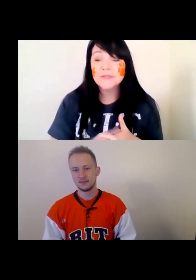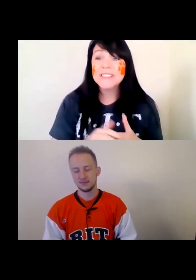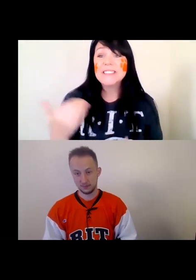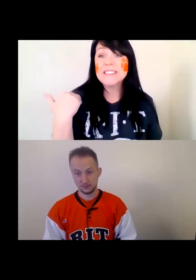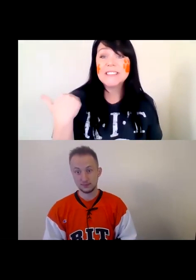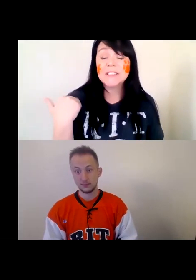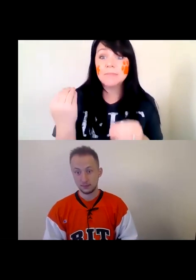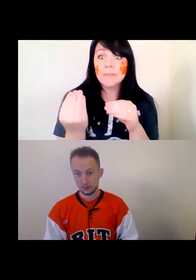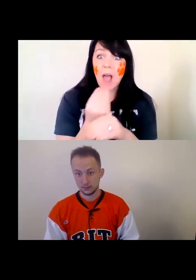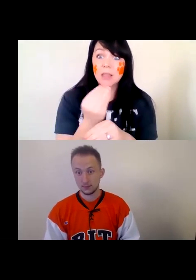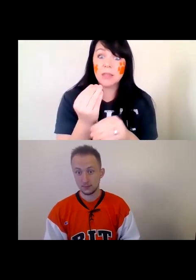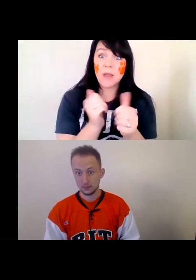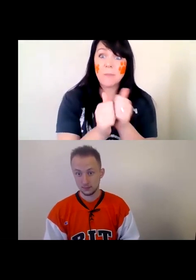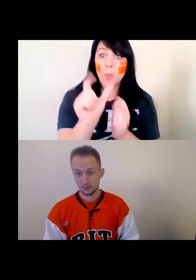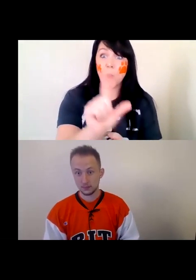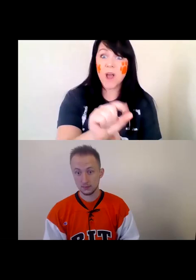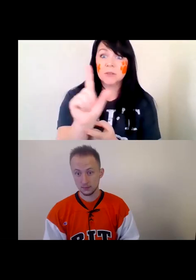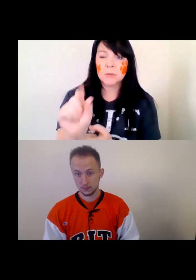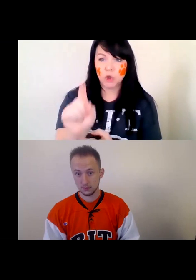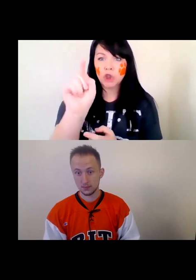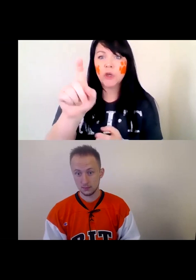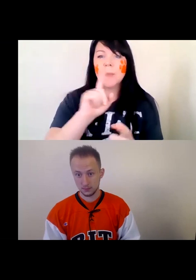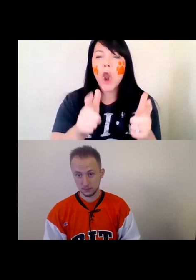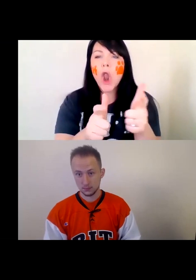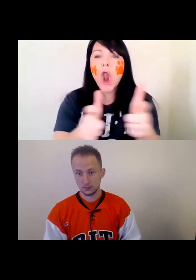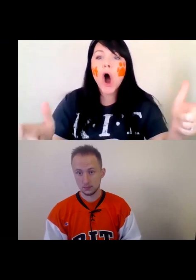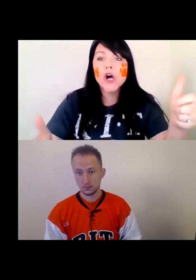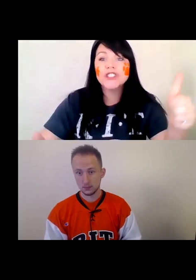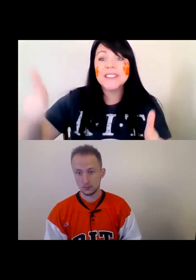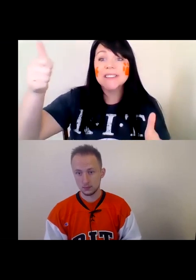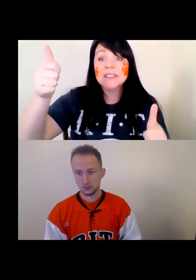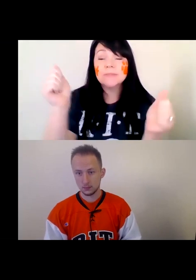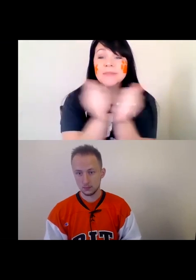The Math Competition 2020 was going to be our largest ever,